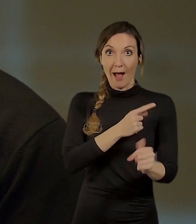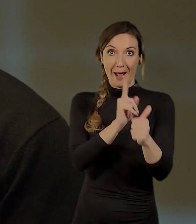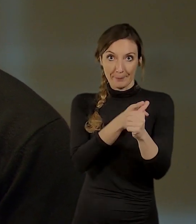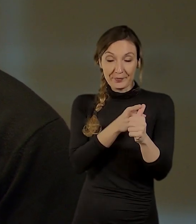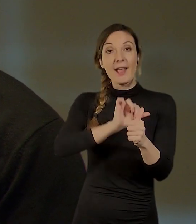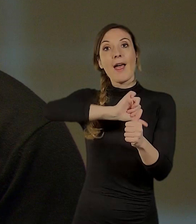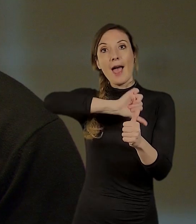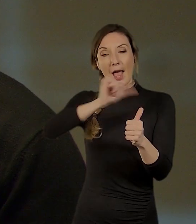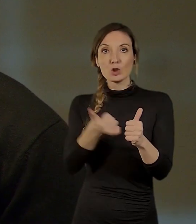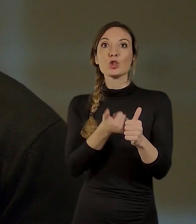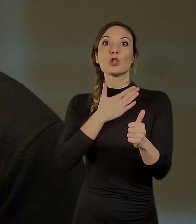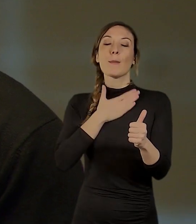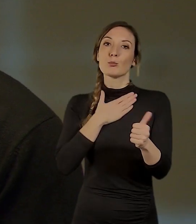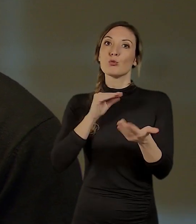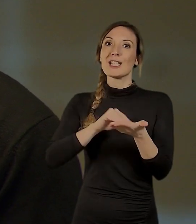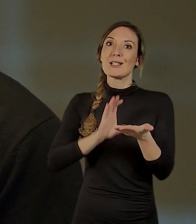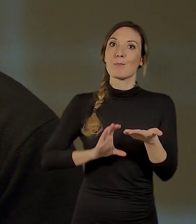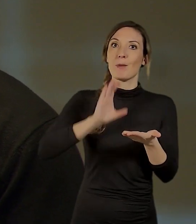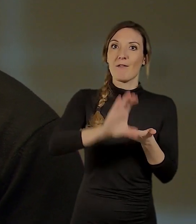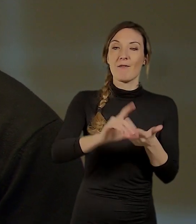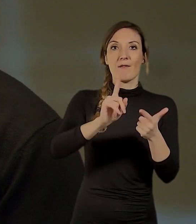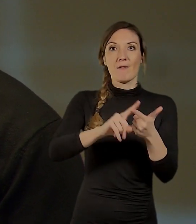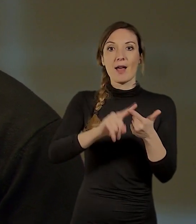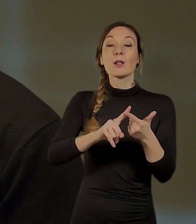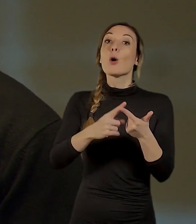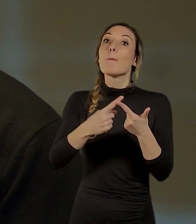city districts to have its own